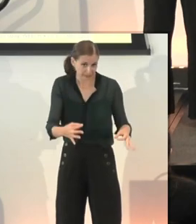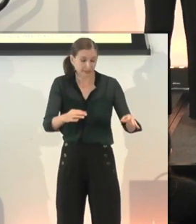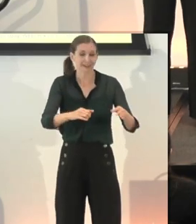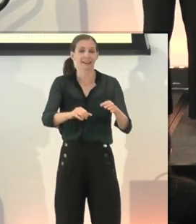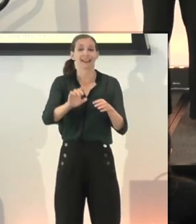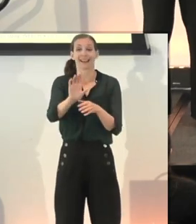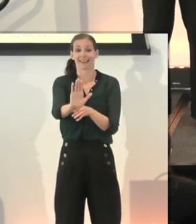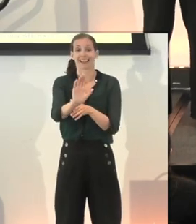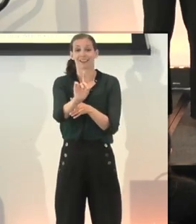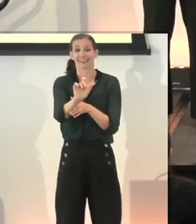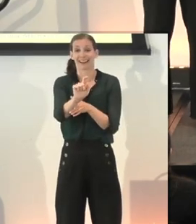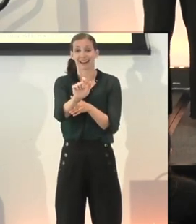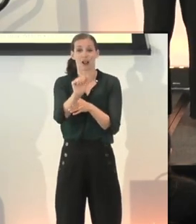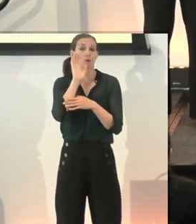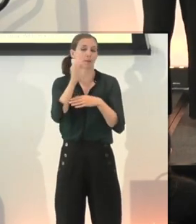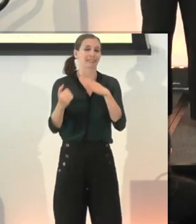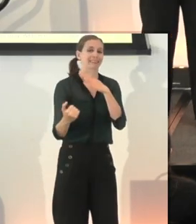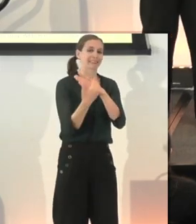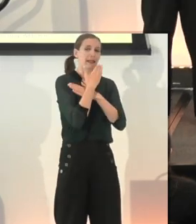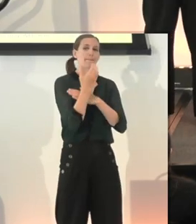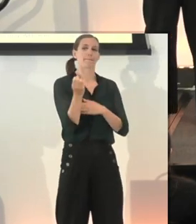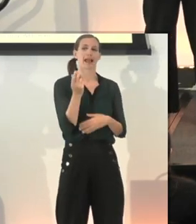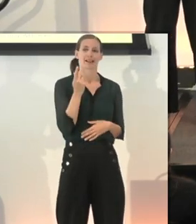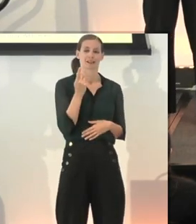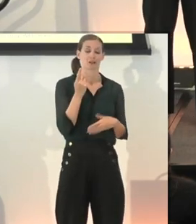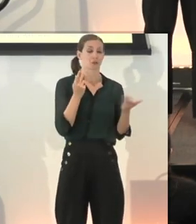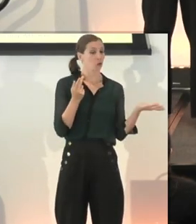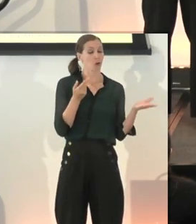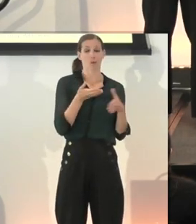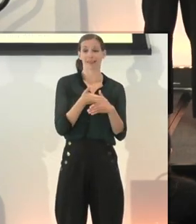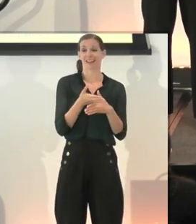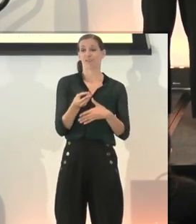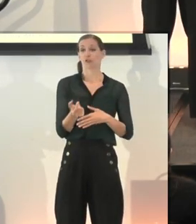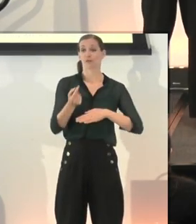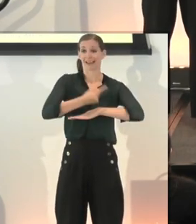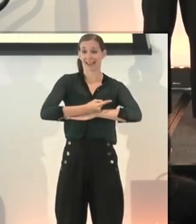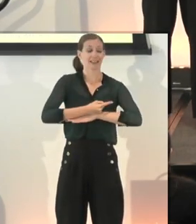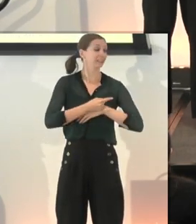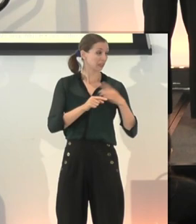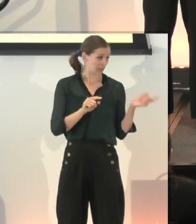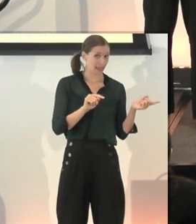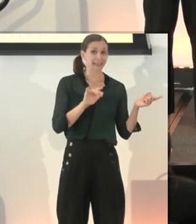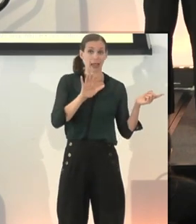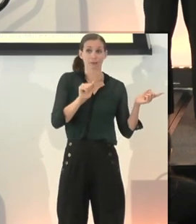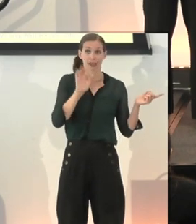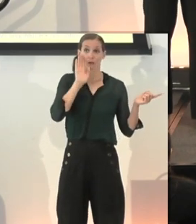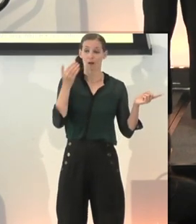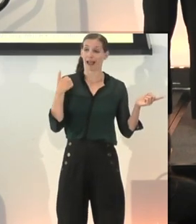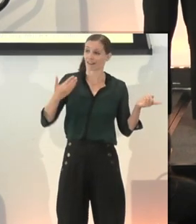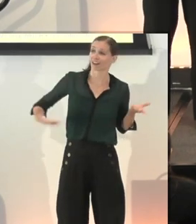may be a day or two, Tabitha has all of this data from all of these people. So we can do very large